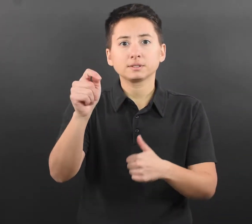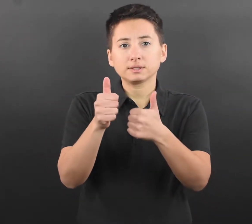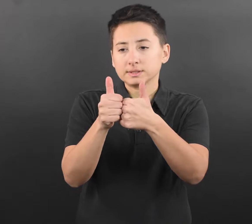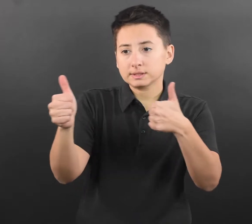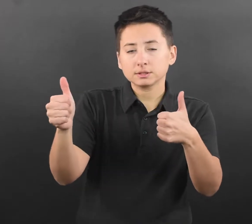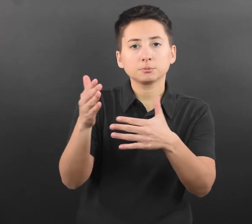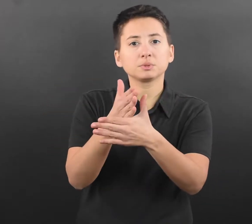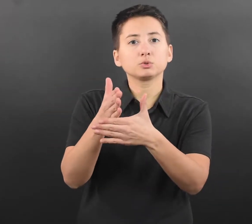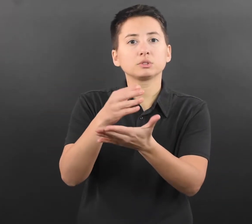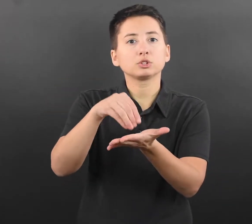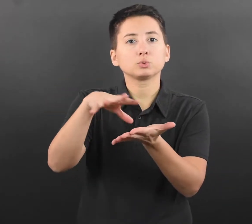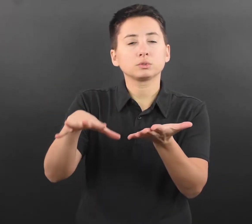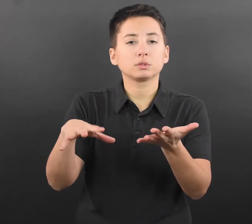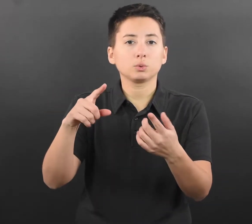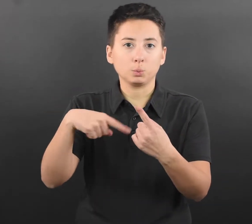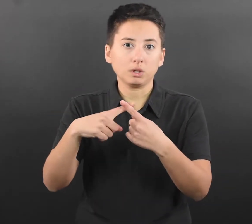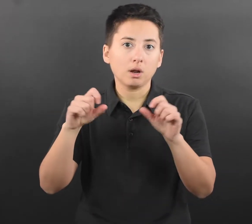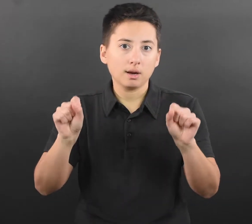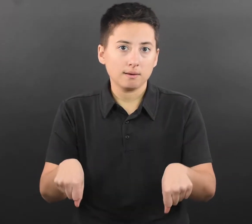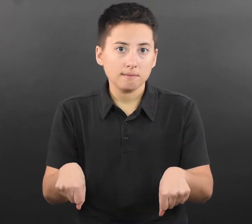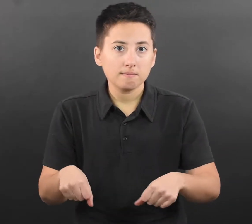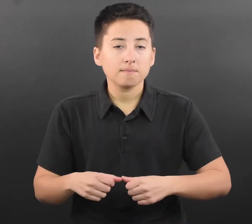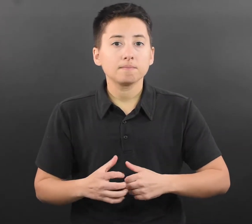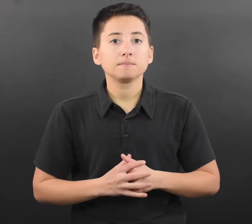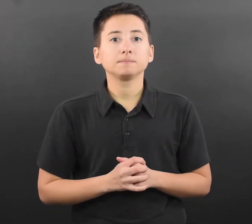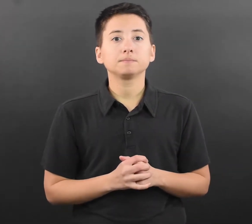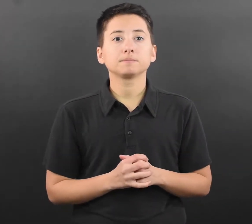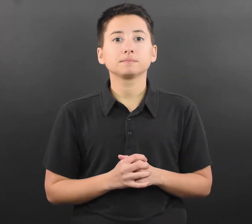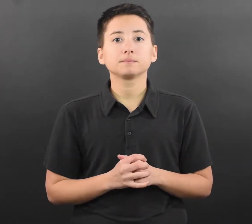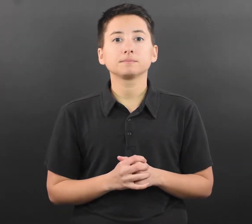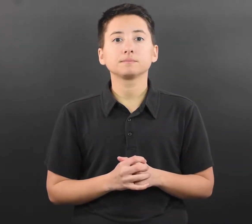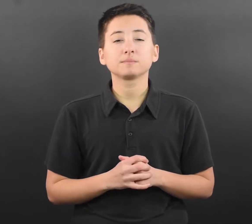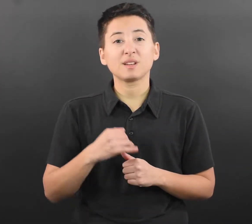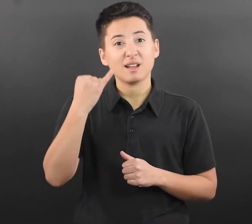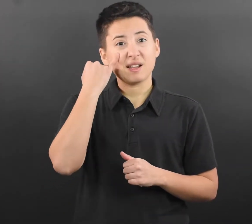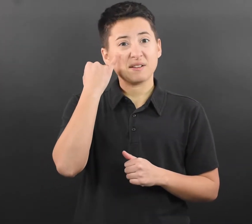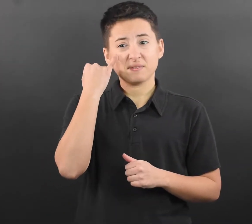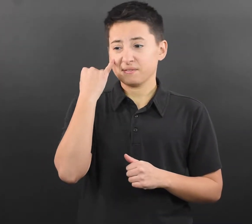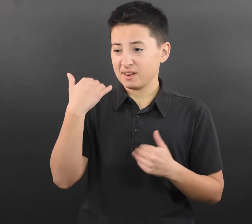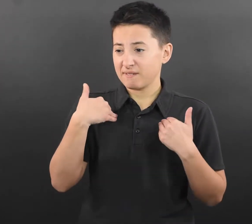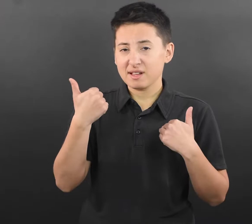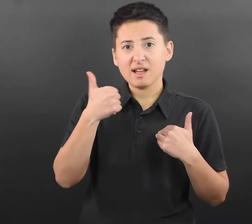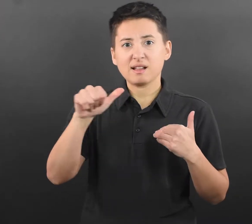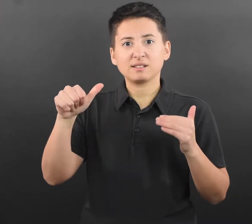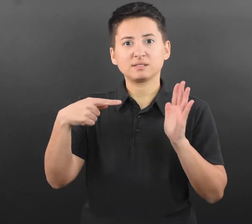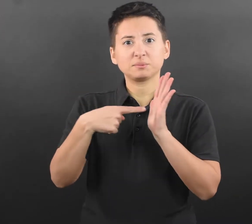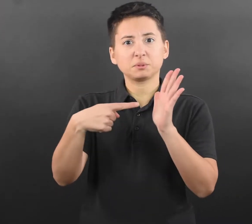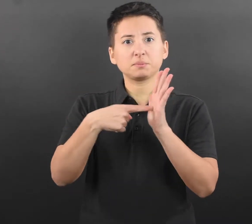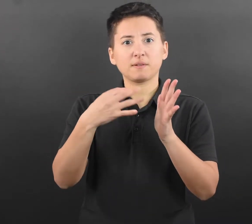• ▪ Students, teachers, and staff should stay home if they have signs of any infectious illness